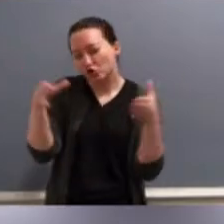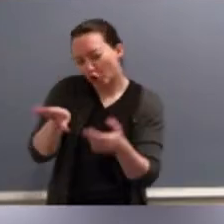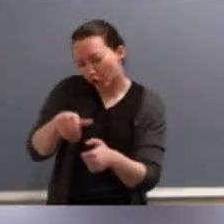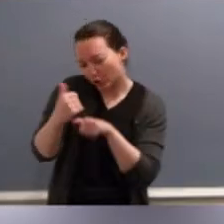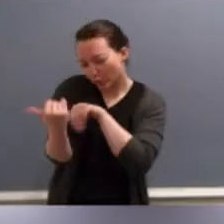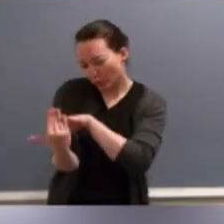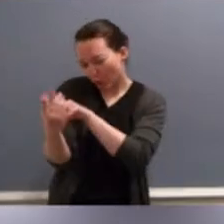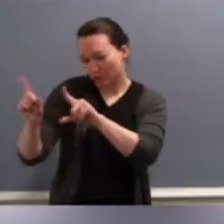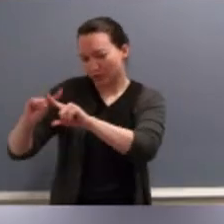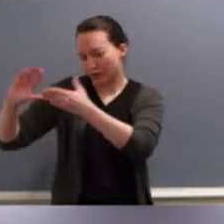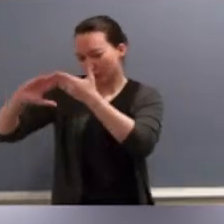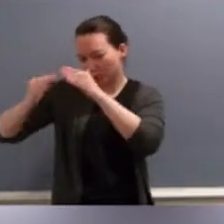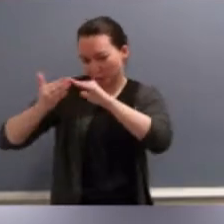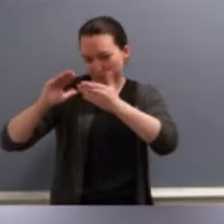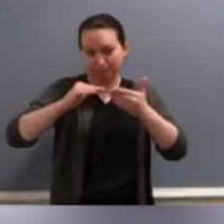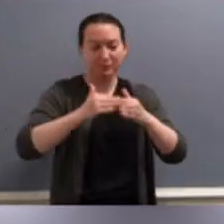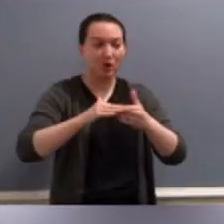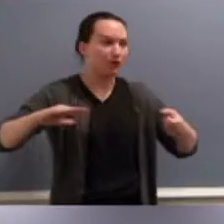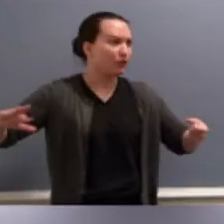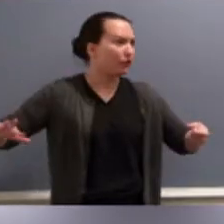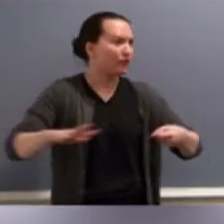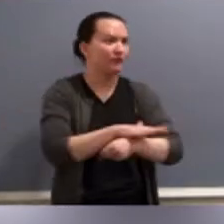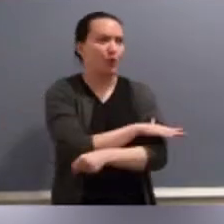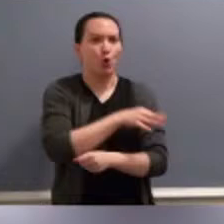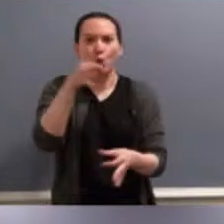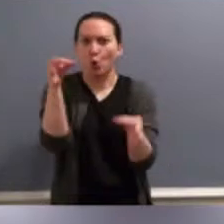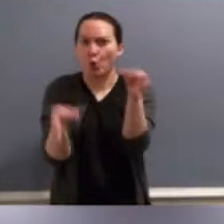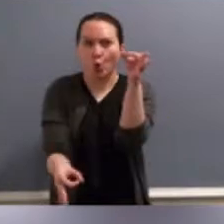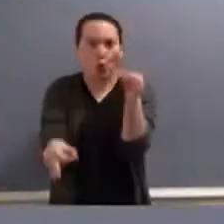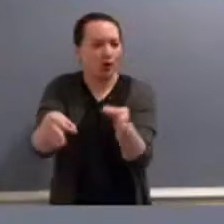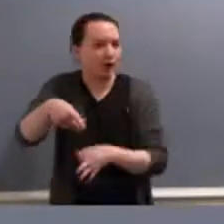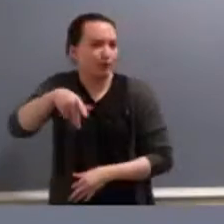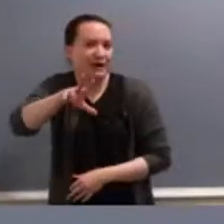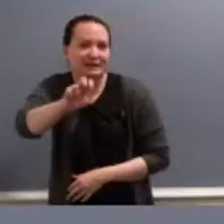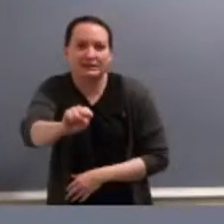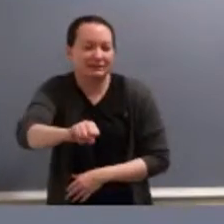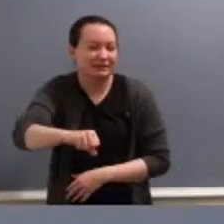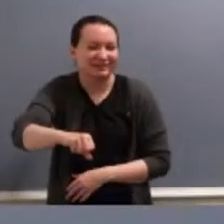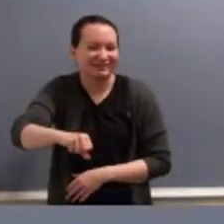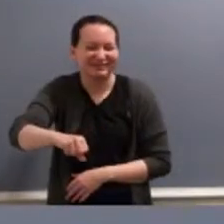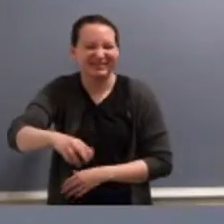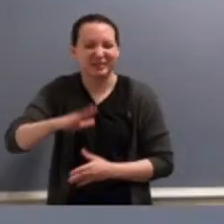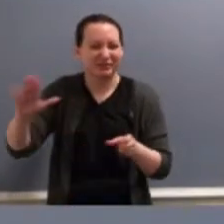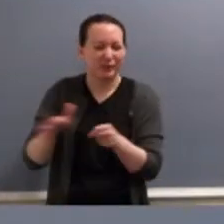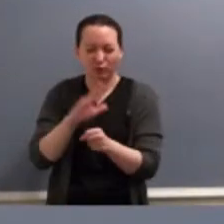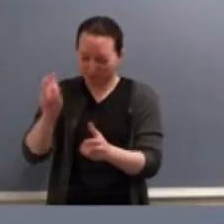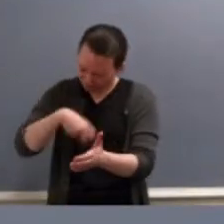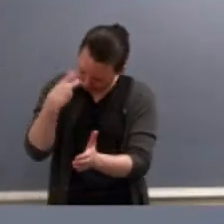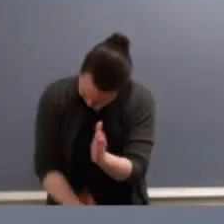communities to kind of a full out full court press and so there is an additional investment